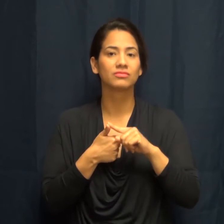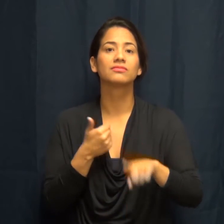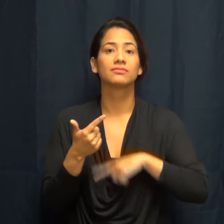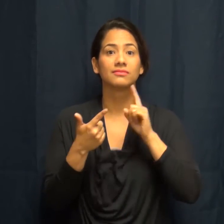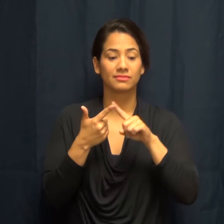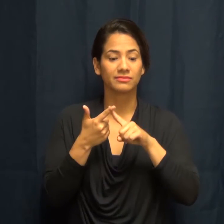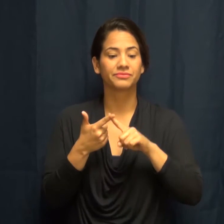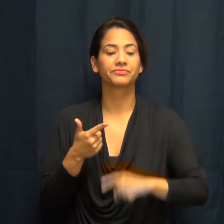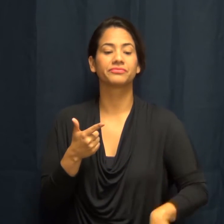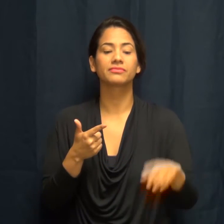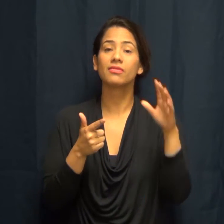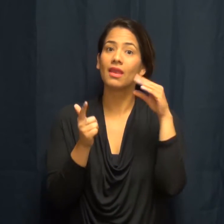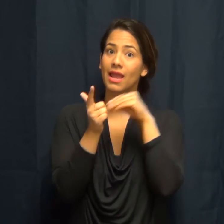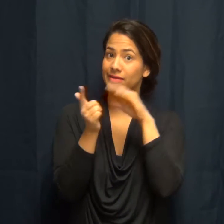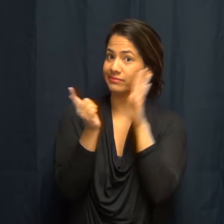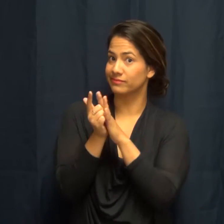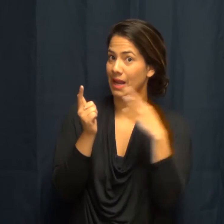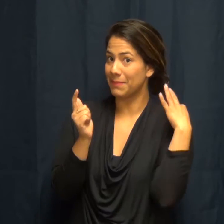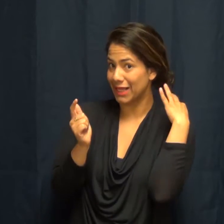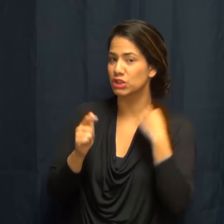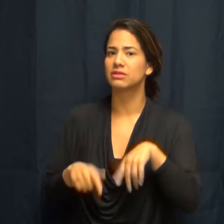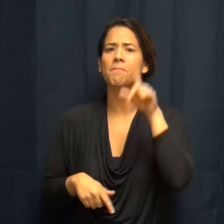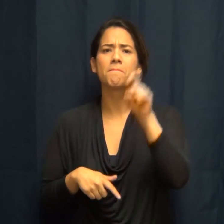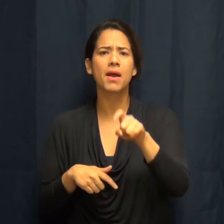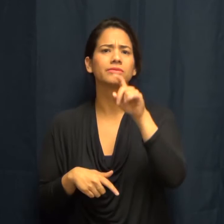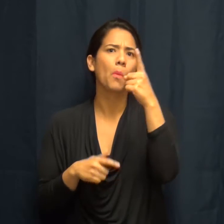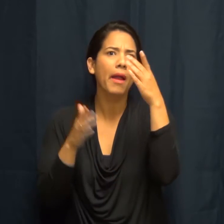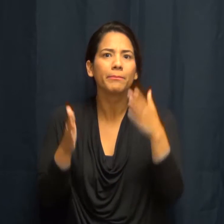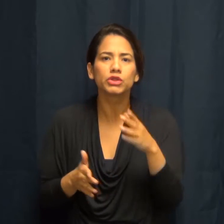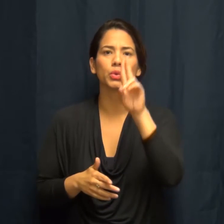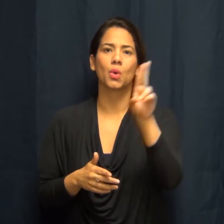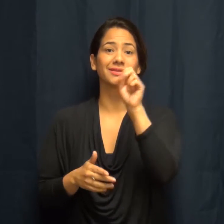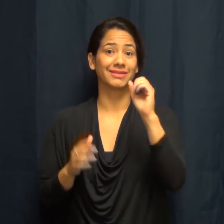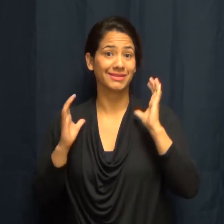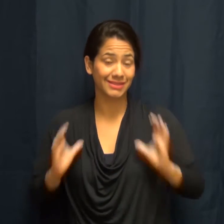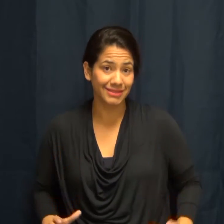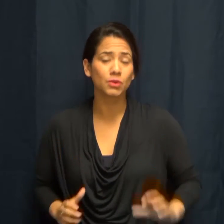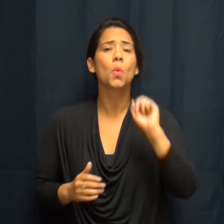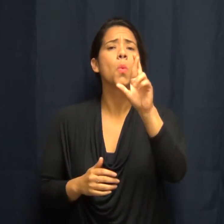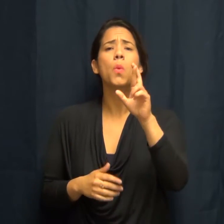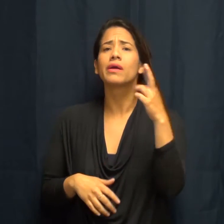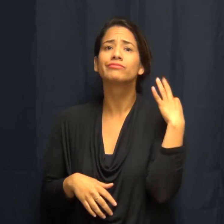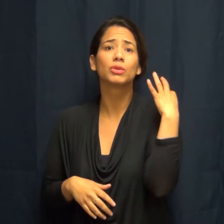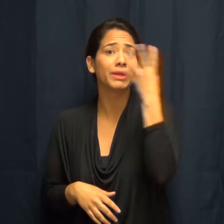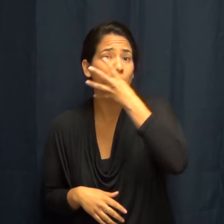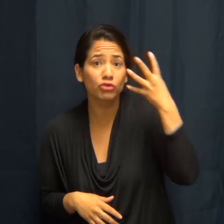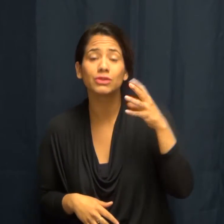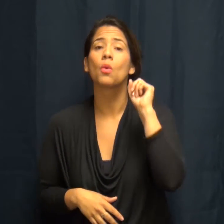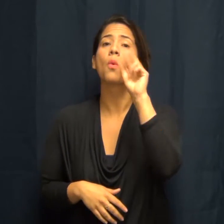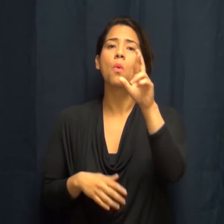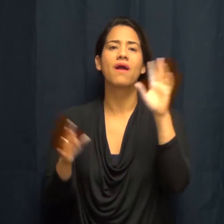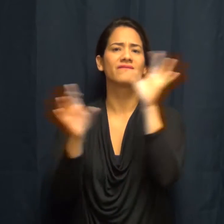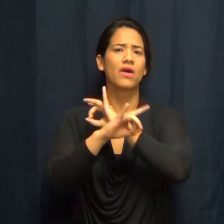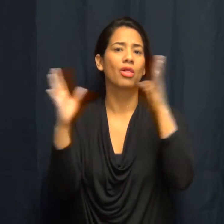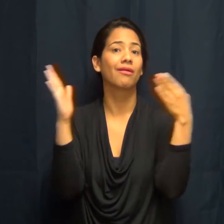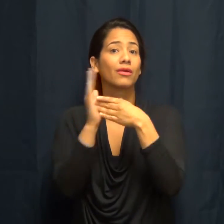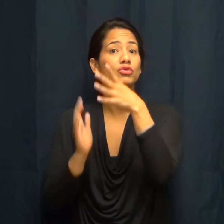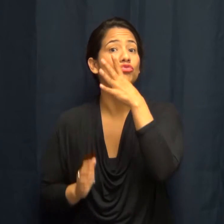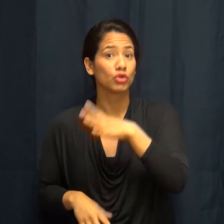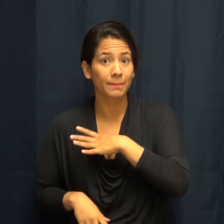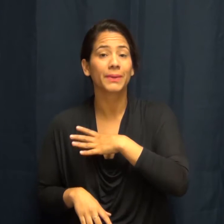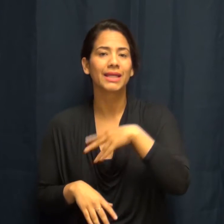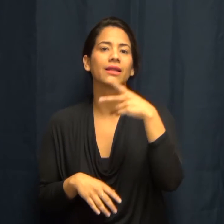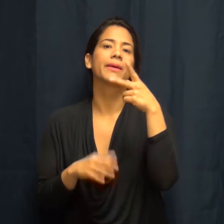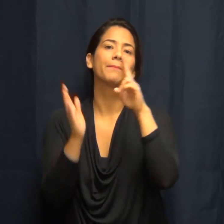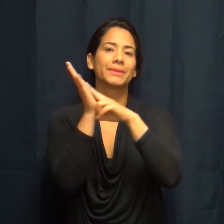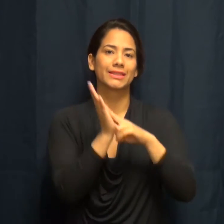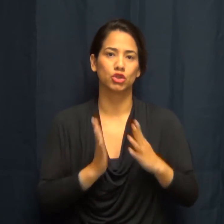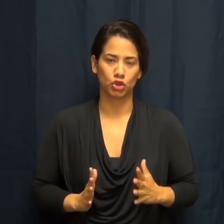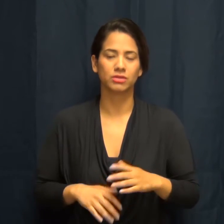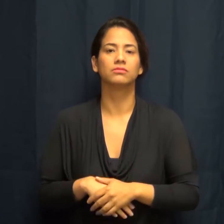2. On application, at one person must be a U.S. citizen, eligible immigrant or violence against women act (VAWA) petitioner.